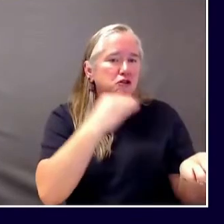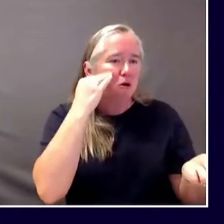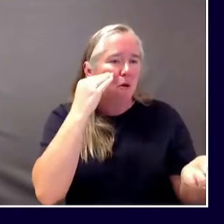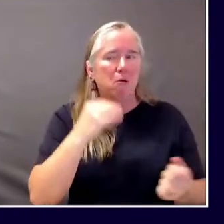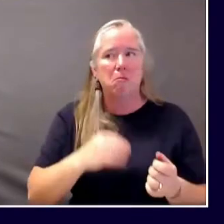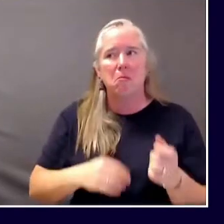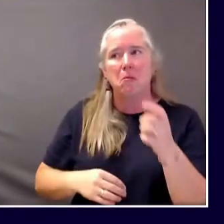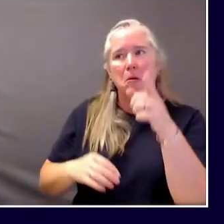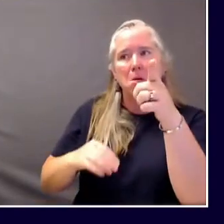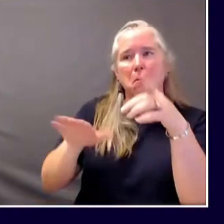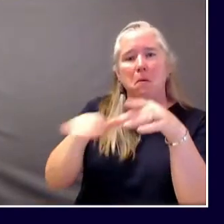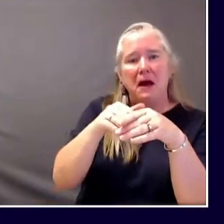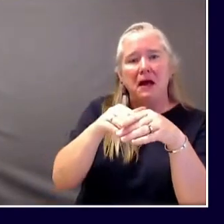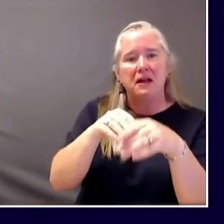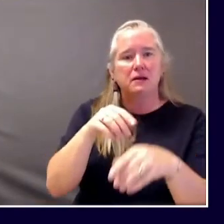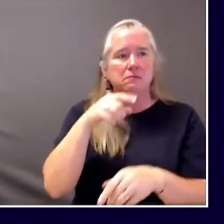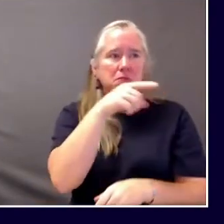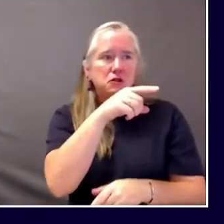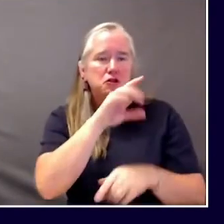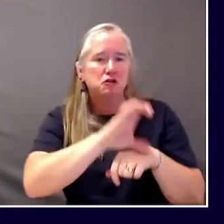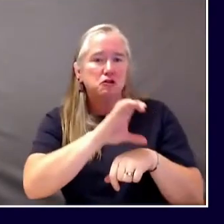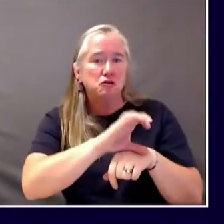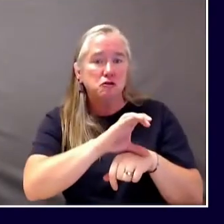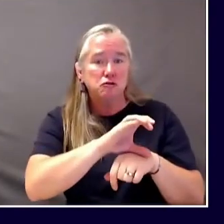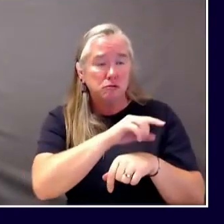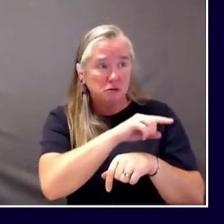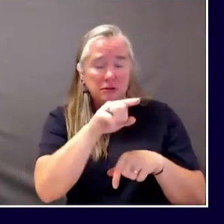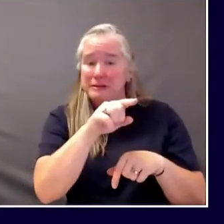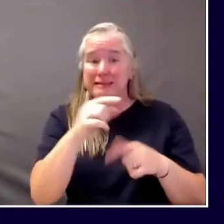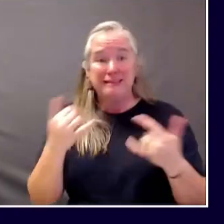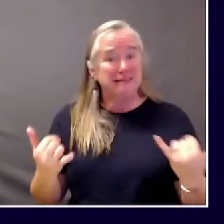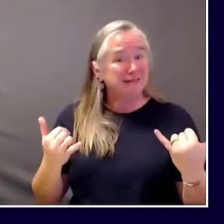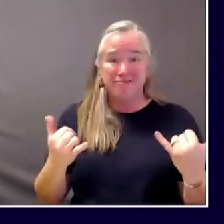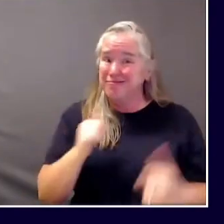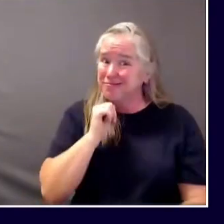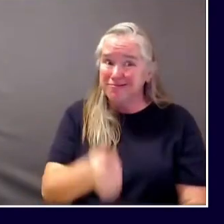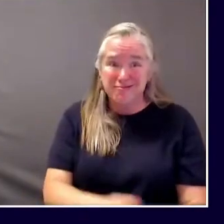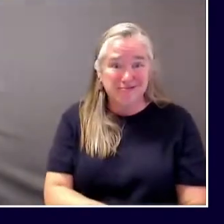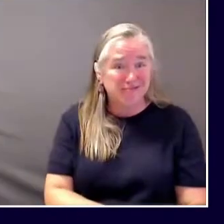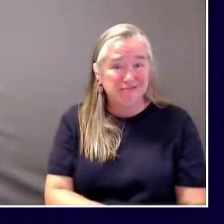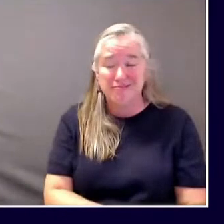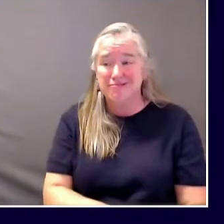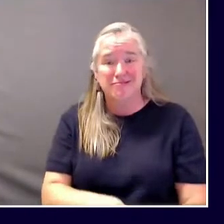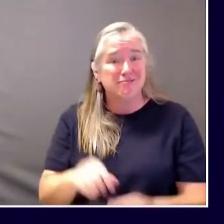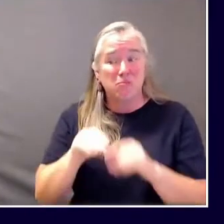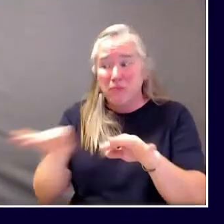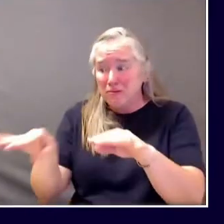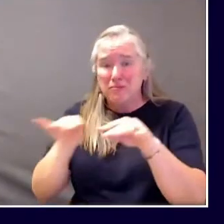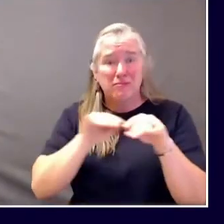a wedding